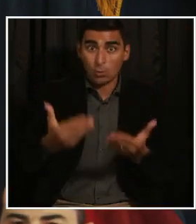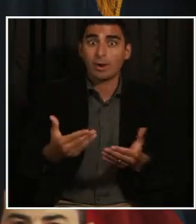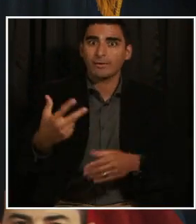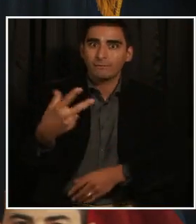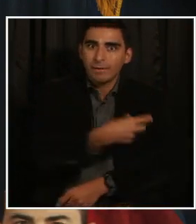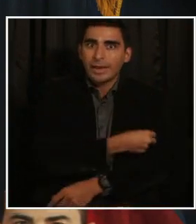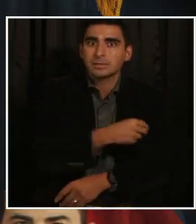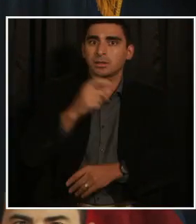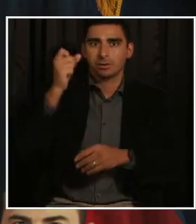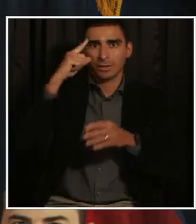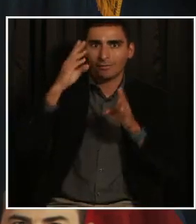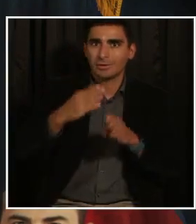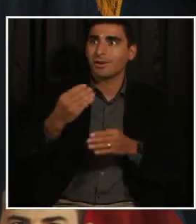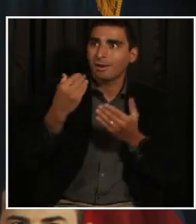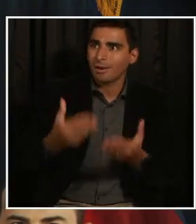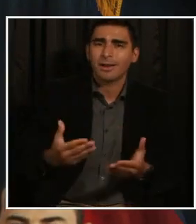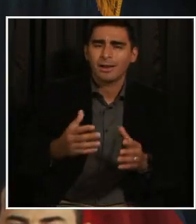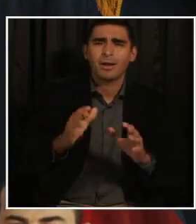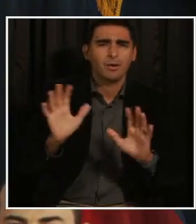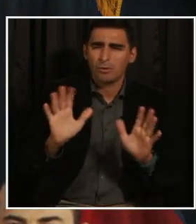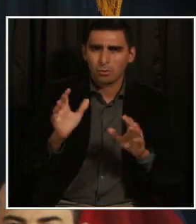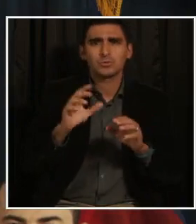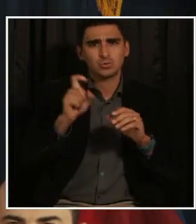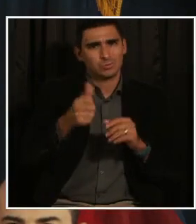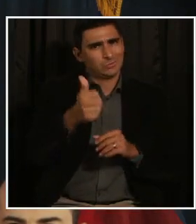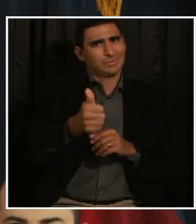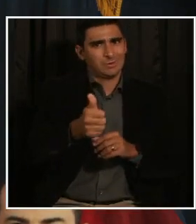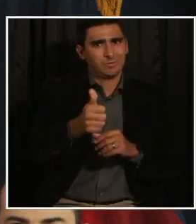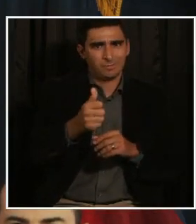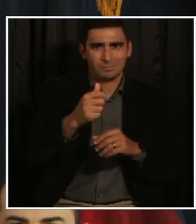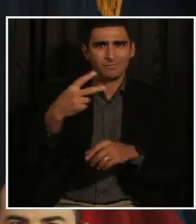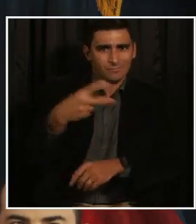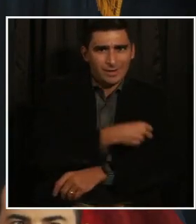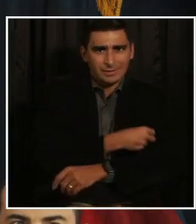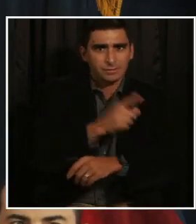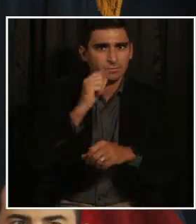get vaccinated because it will protect you and your family however much your employer loves you